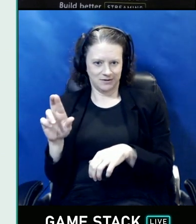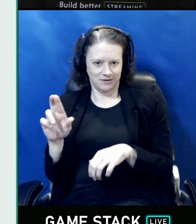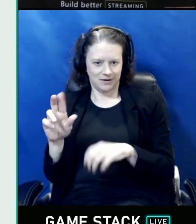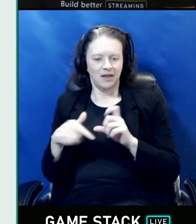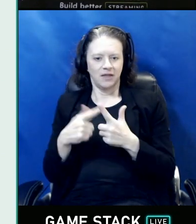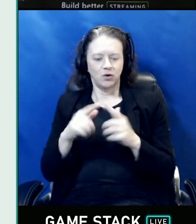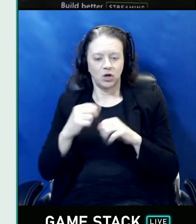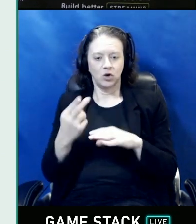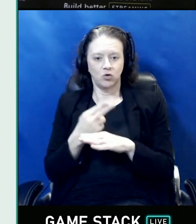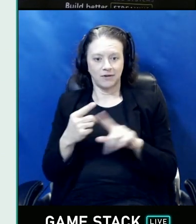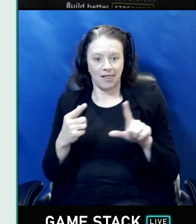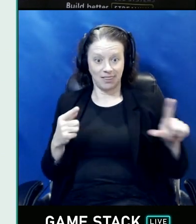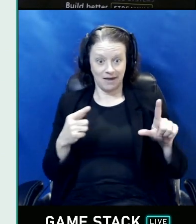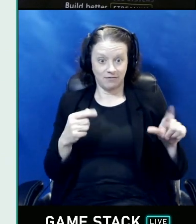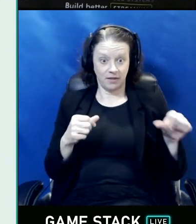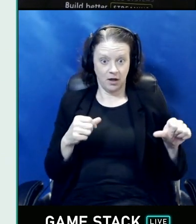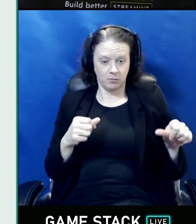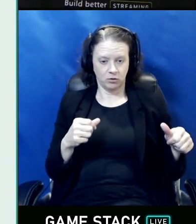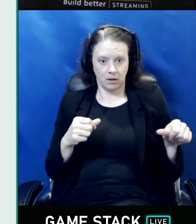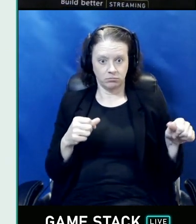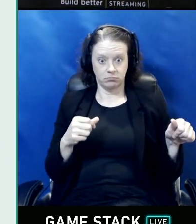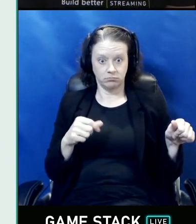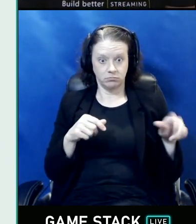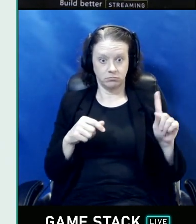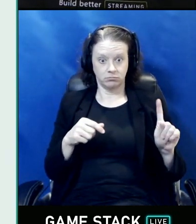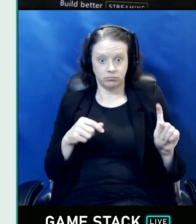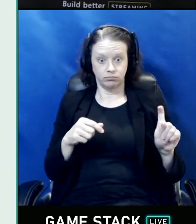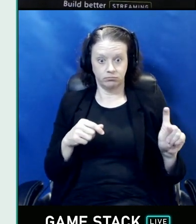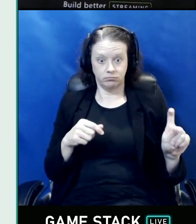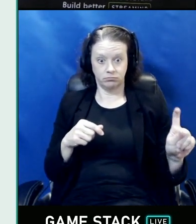move away from whatever's attacking you, and use your right thumb to heal up.